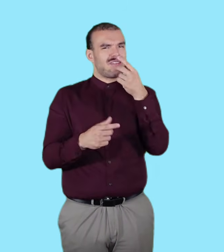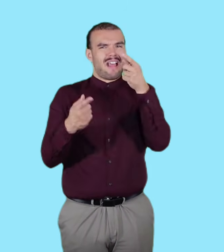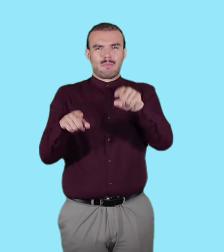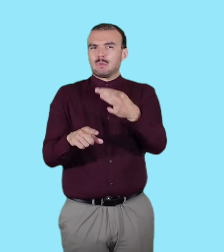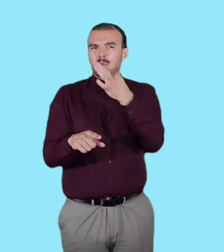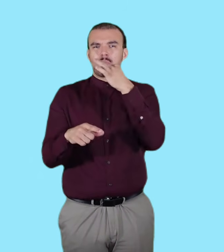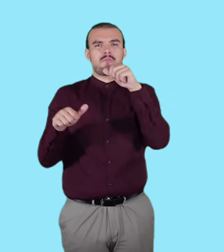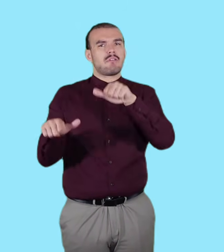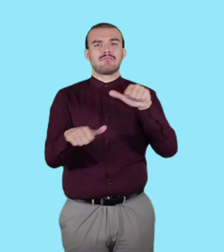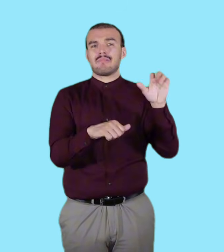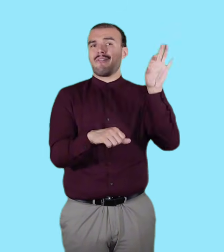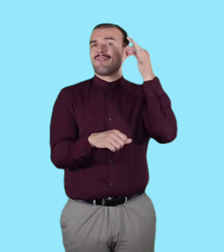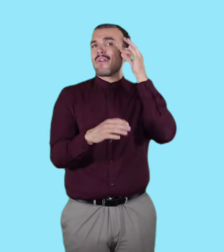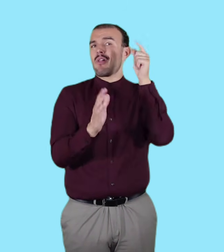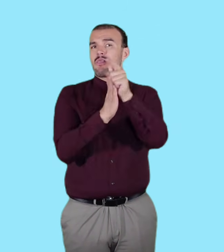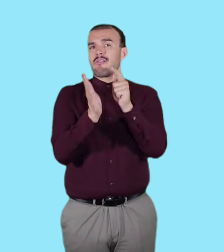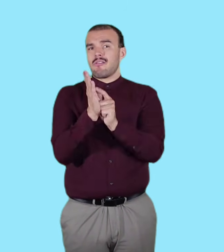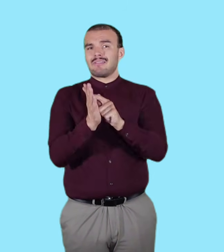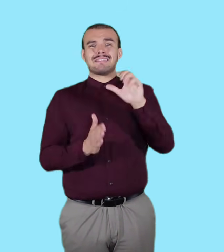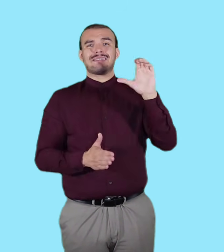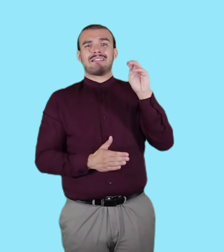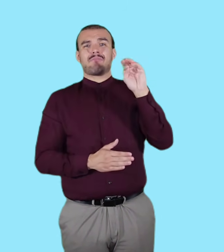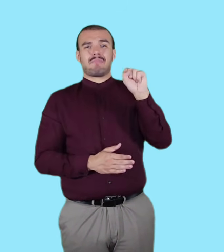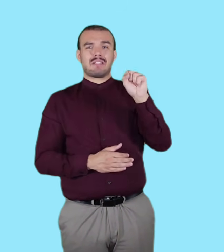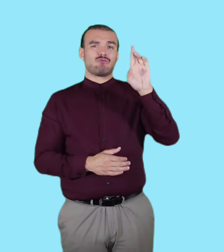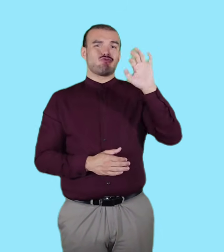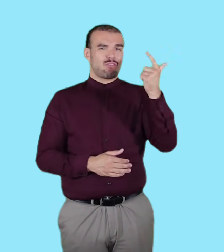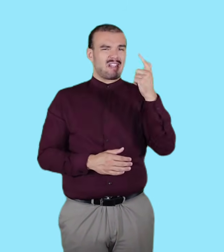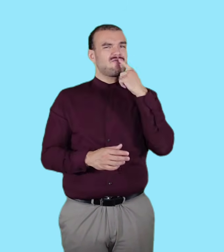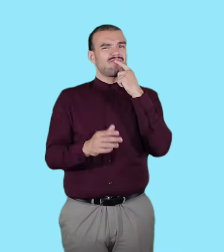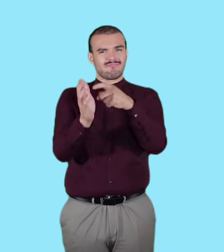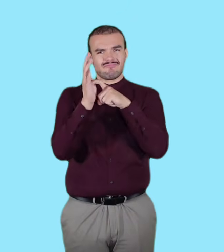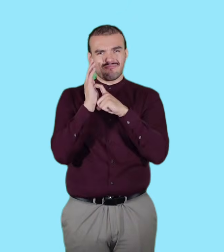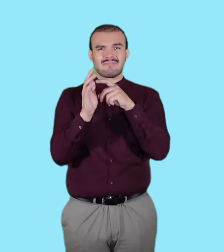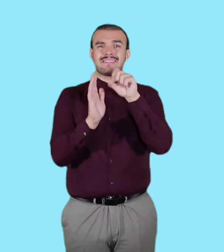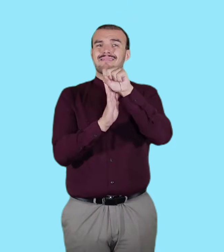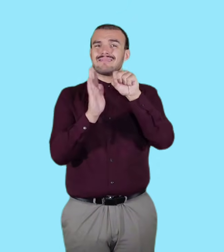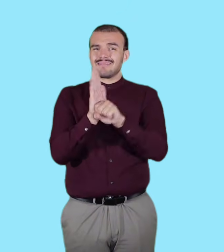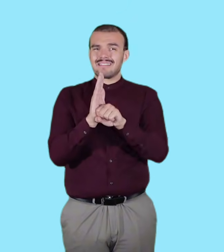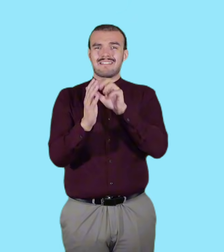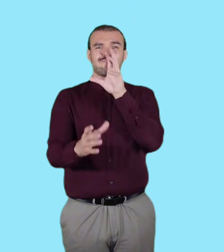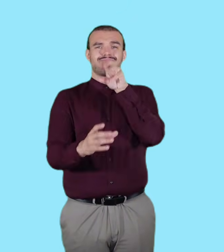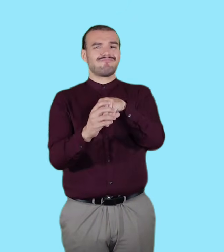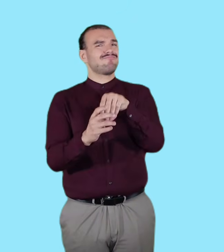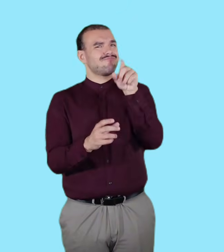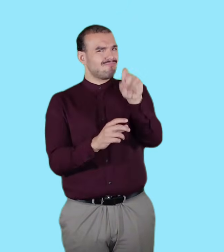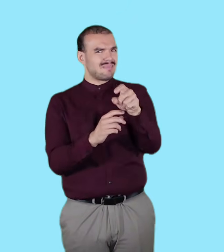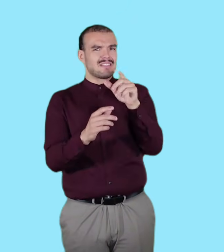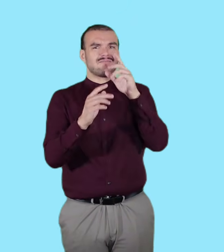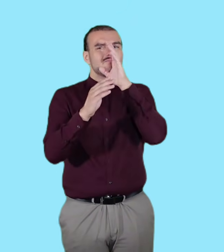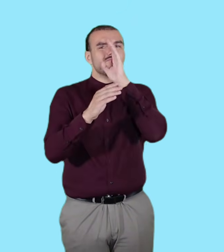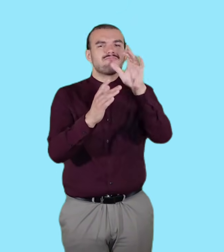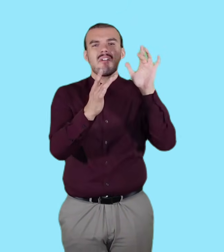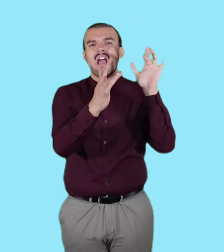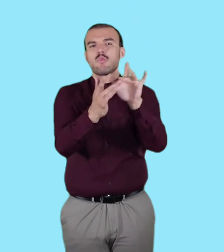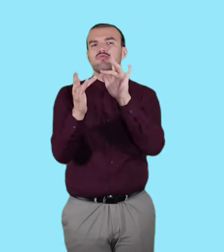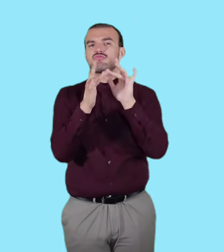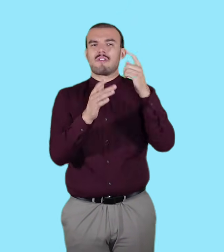Federal law and CMS regulations mandate that states engage in direct outreach to Medicaid recipients